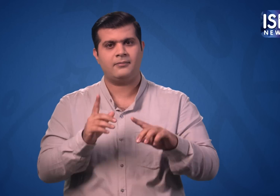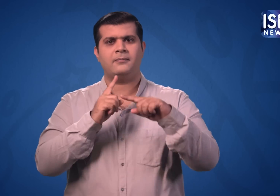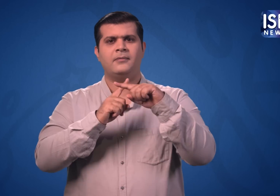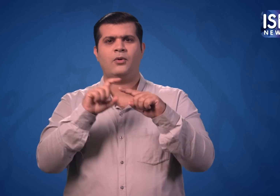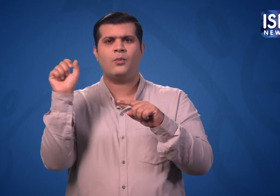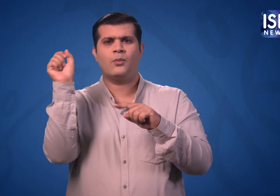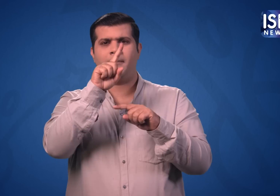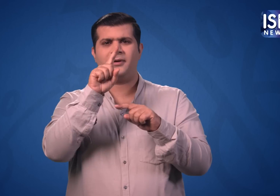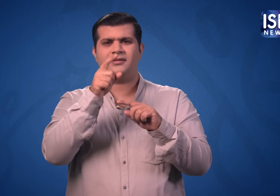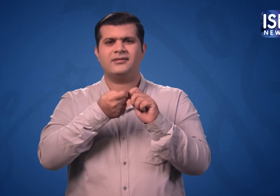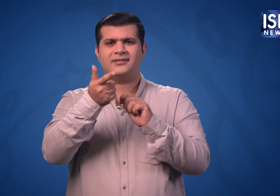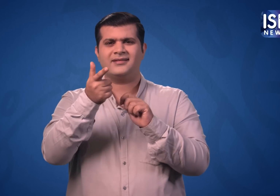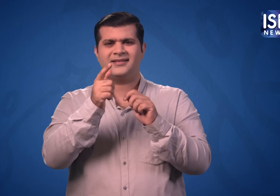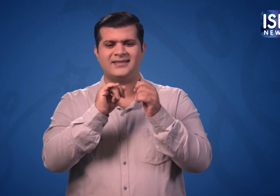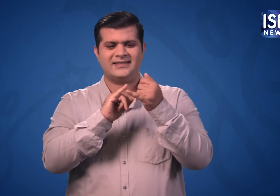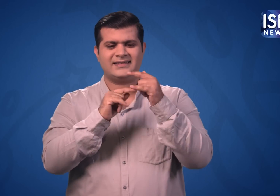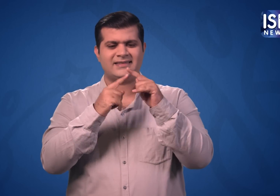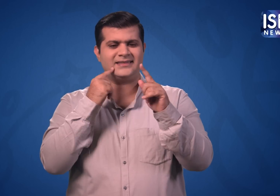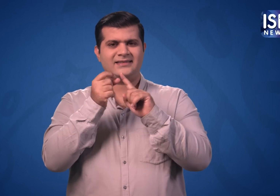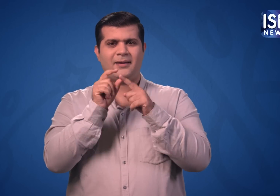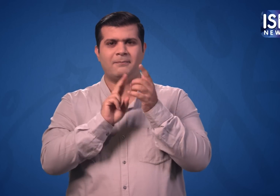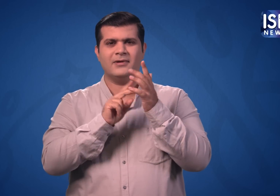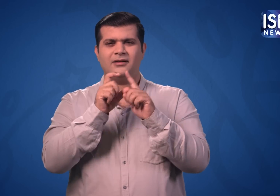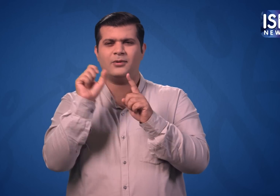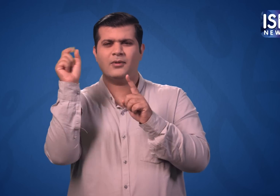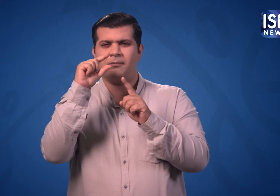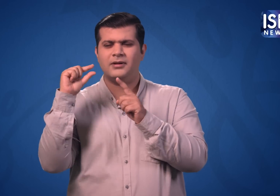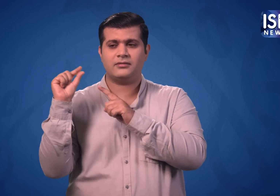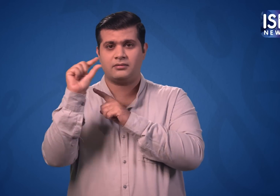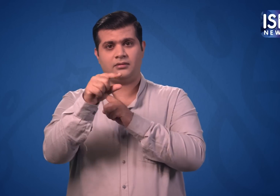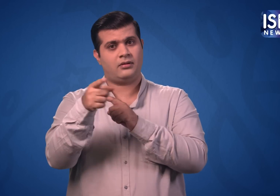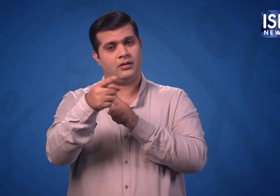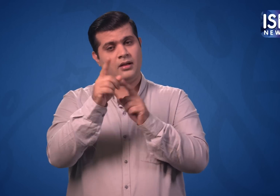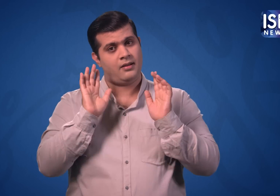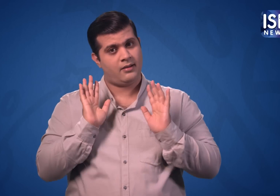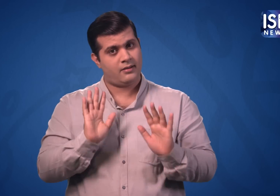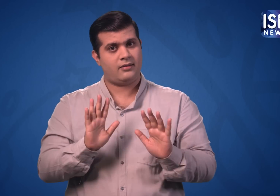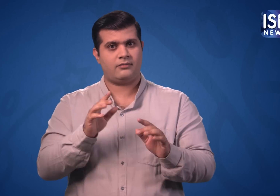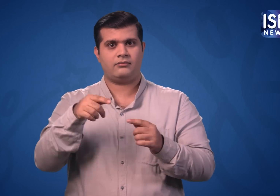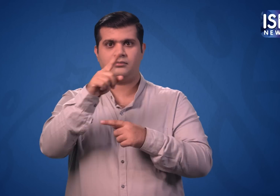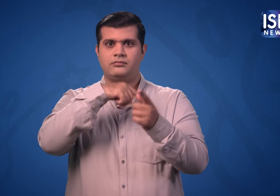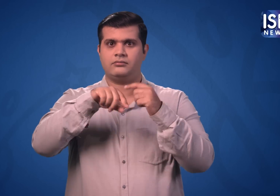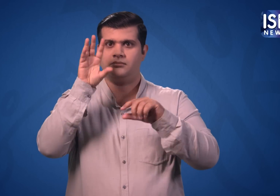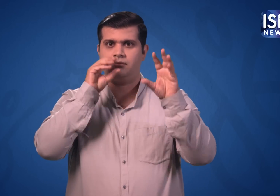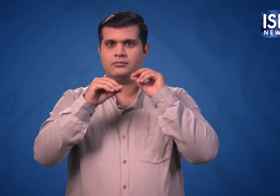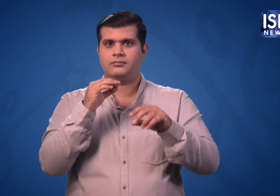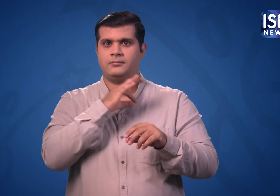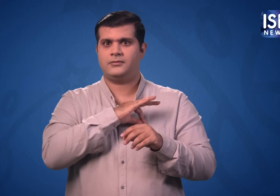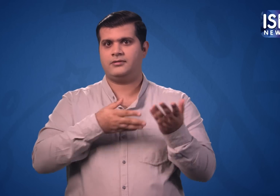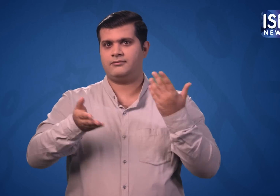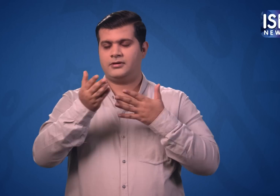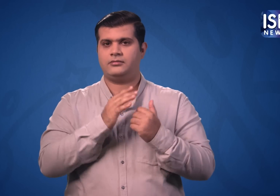A respectable monthly stipend will also be given. Students will benefit a lot.